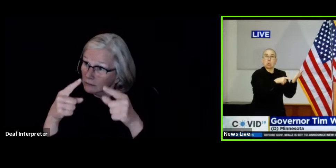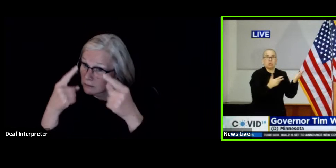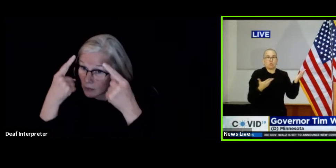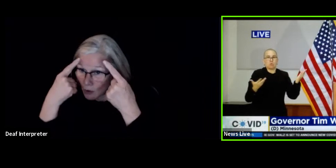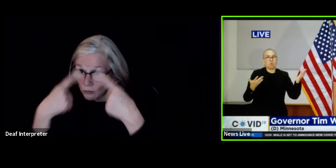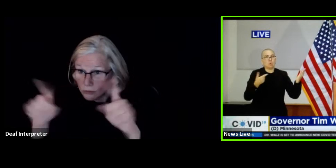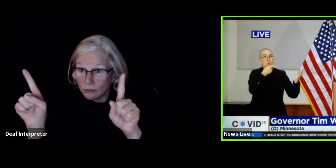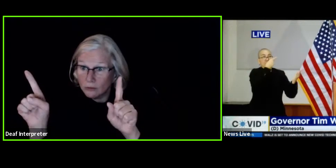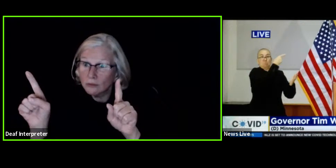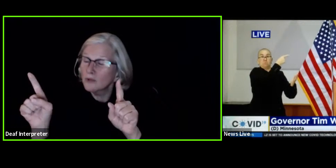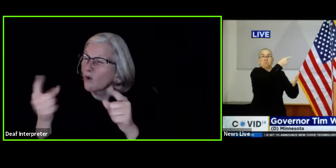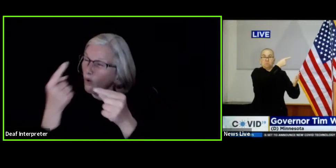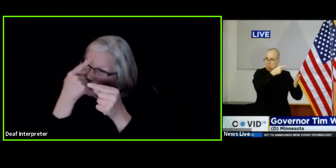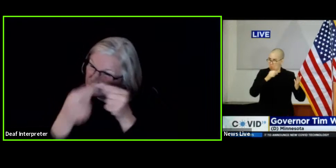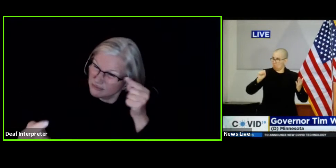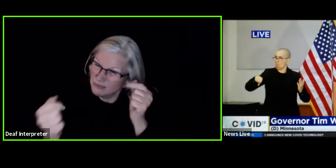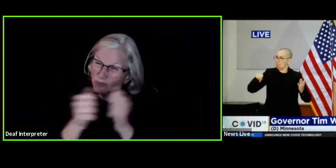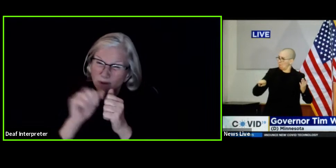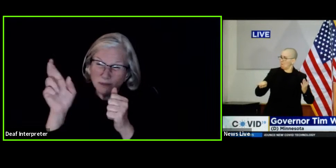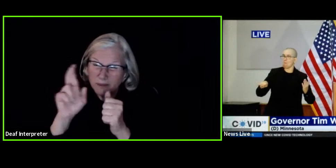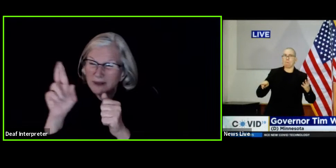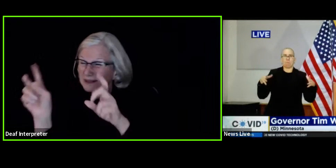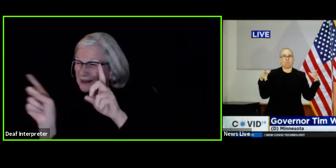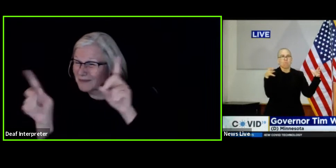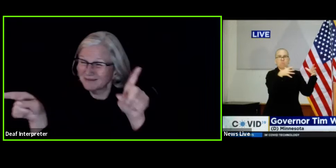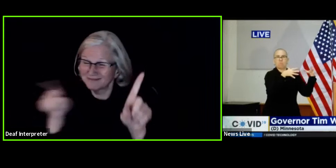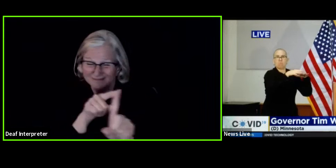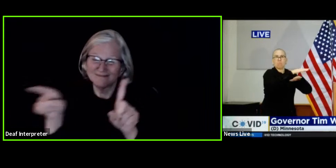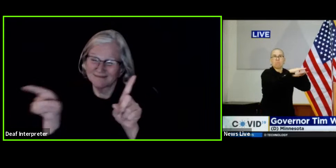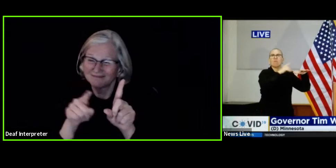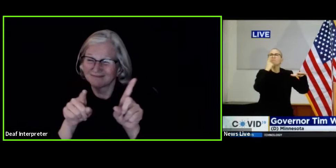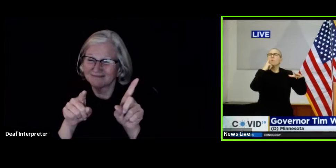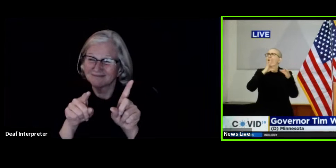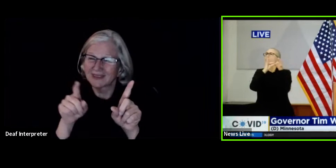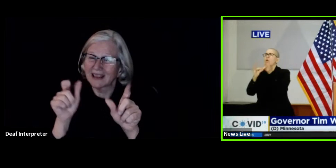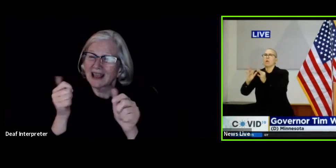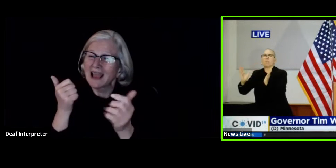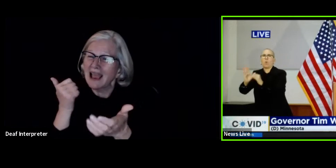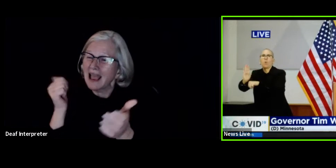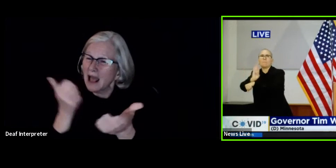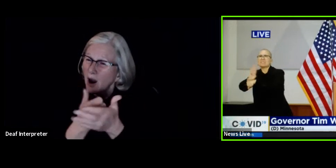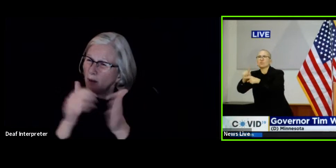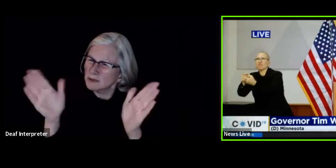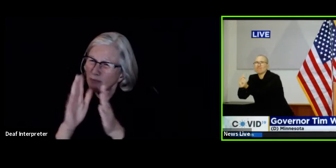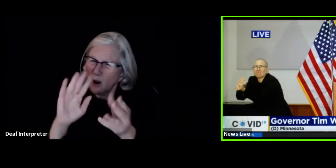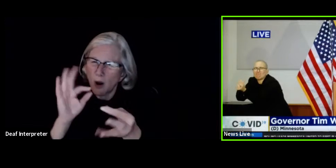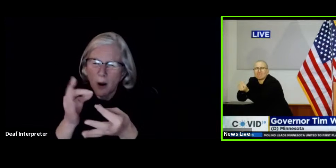BIPARTISAN. THE DESIRE TO GET HELP TO SMALL BUSINESSES WAS STRONG. AND JUST TAKE THE LEAD